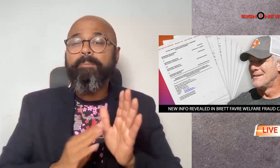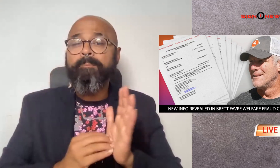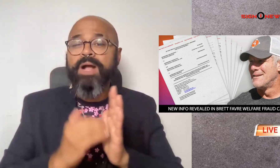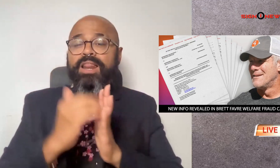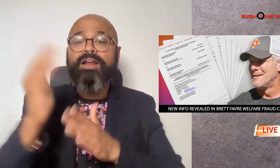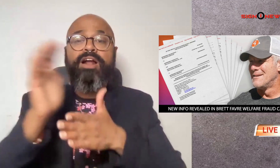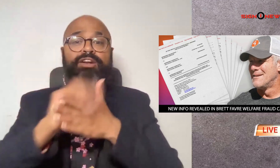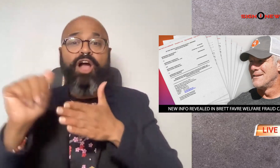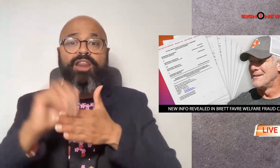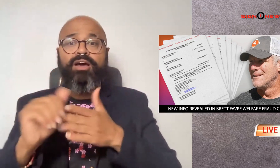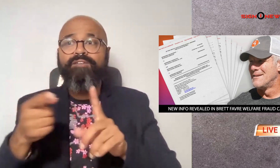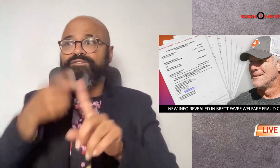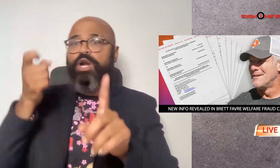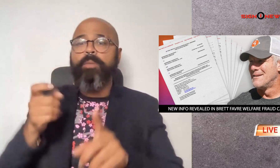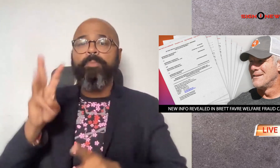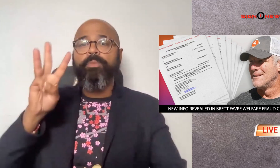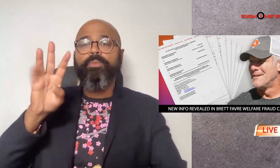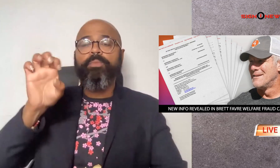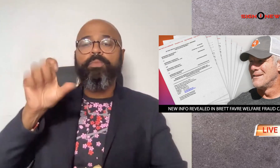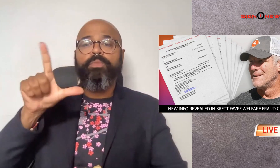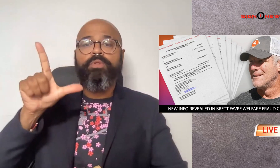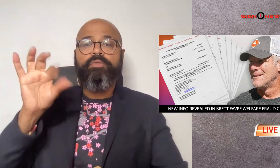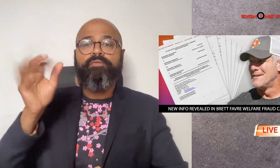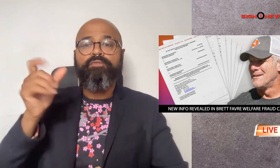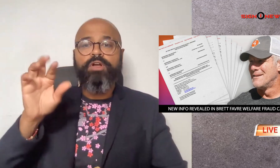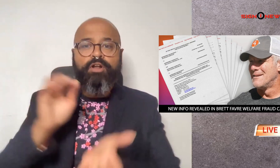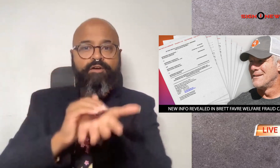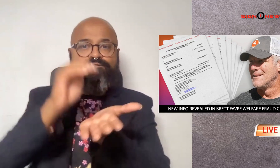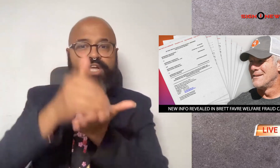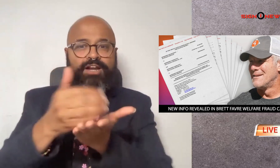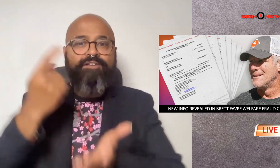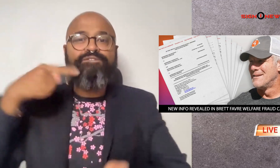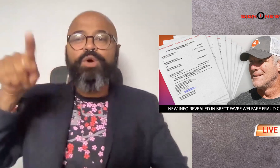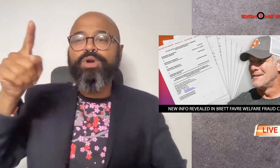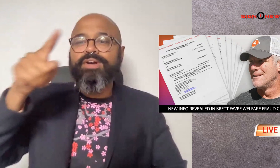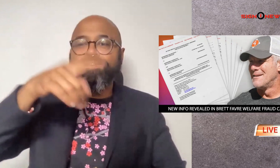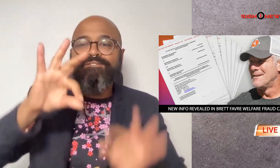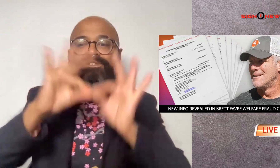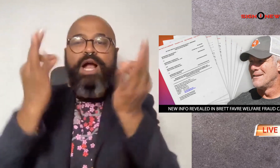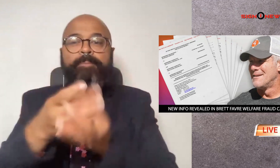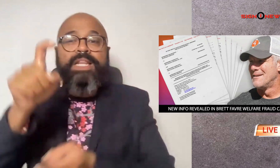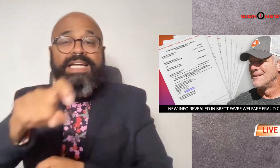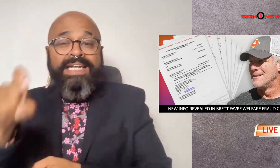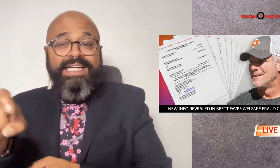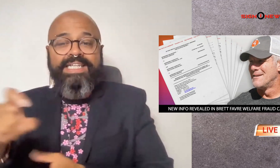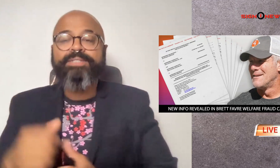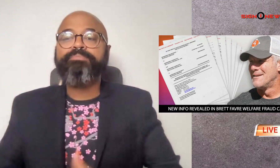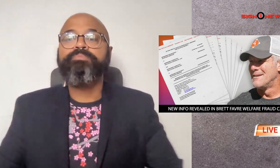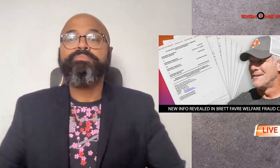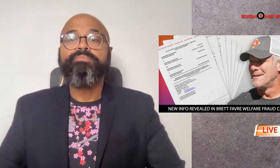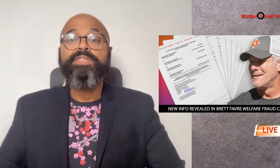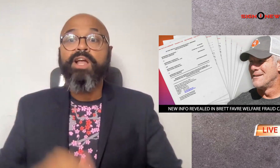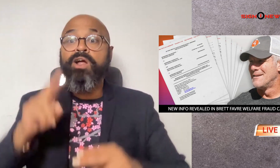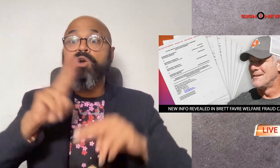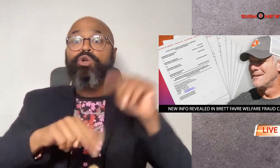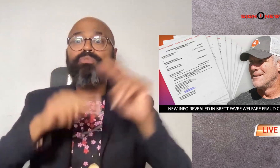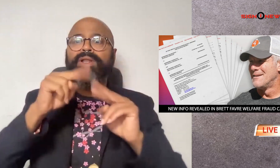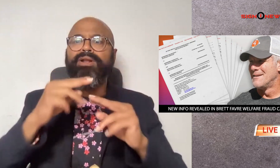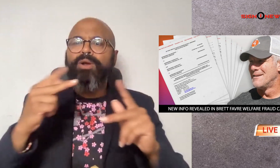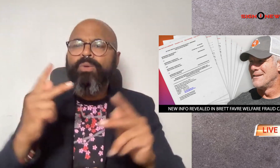$4 million from welfare funds for needy families to build a multi-million-dollar volleyball